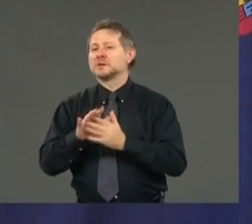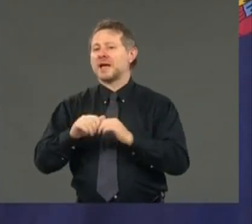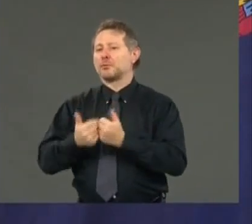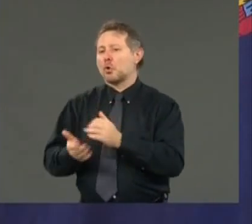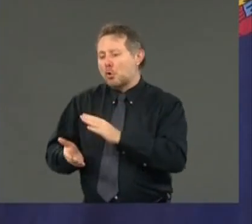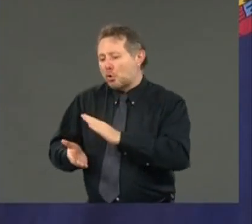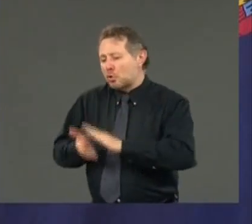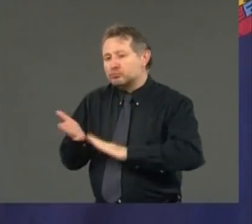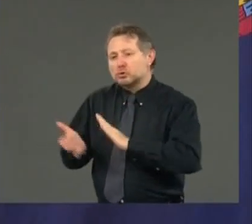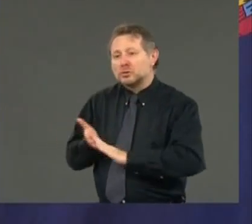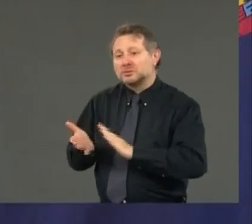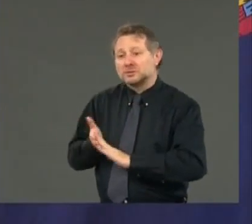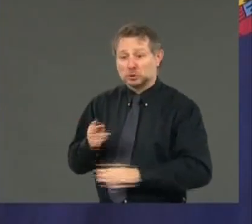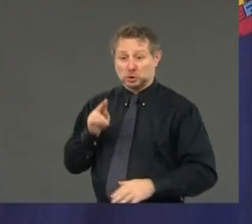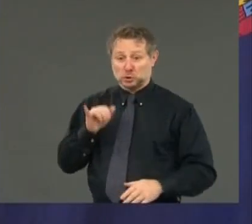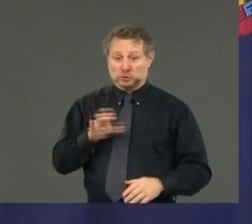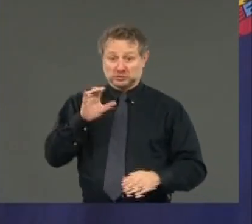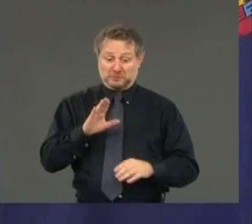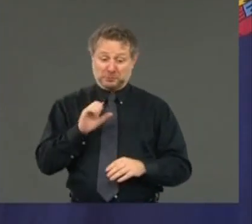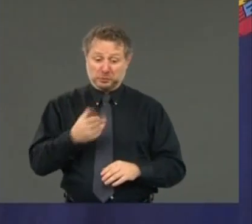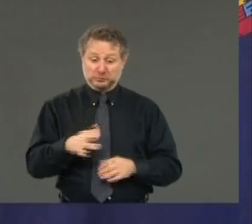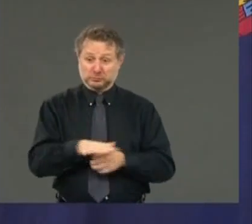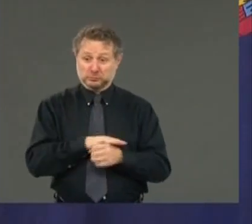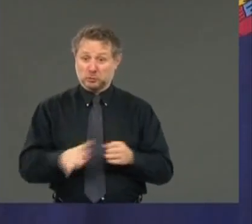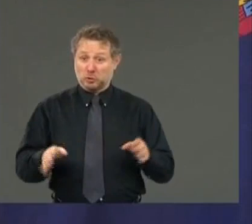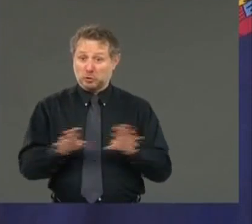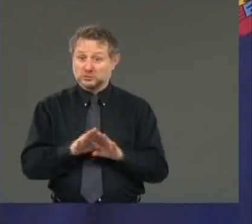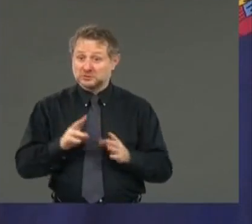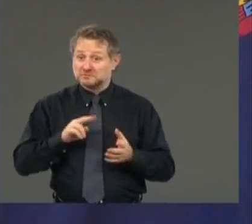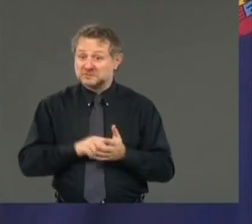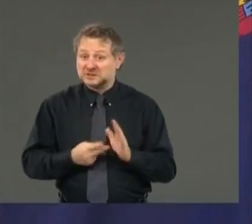OPERATIONAL ISSUE. I THINK BECAUSE THE CITY BEACHES